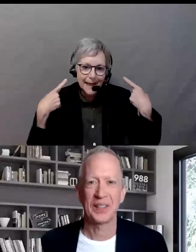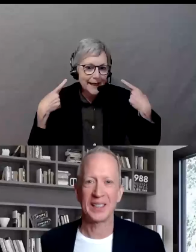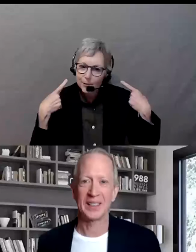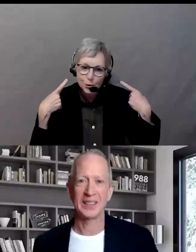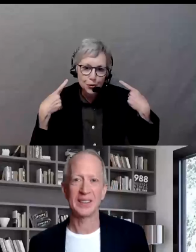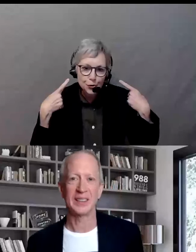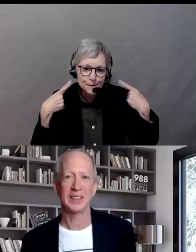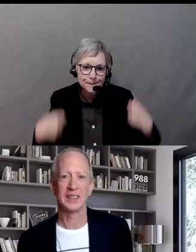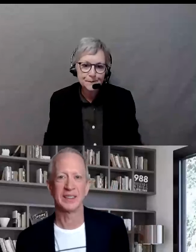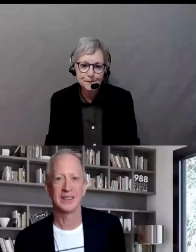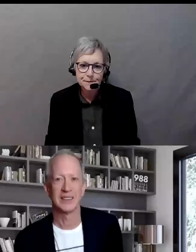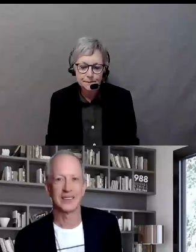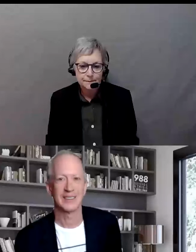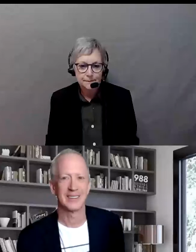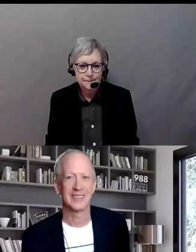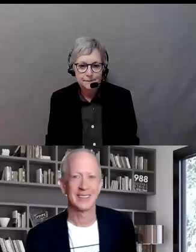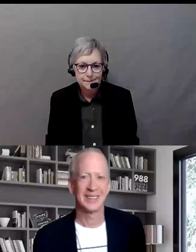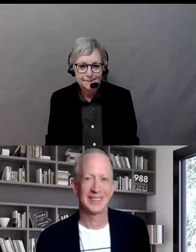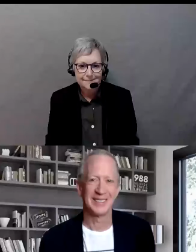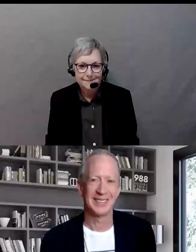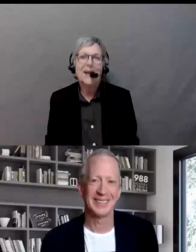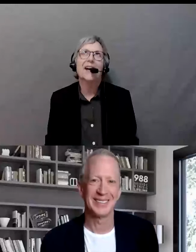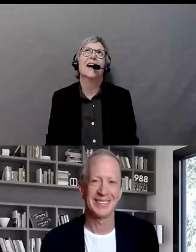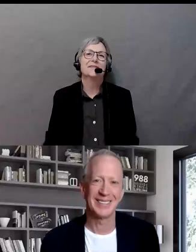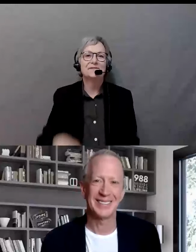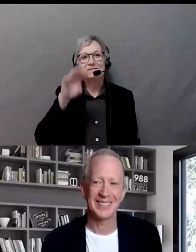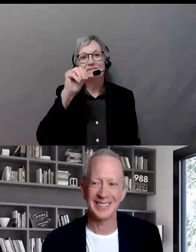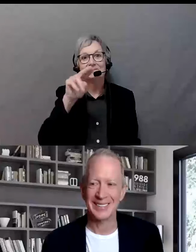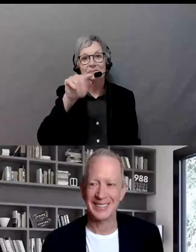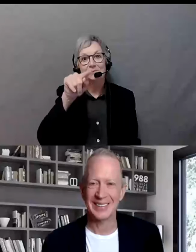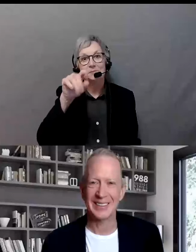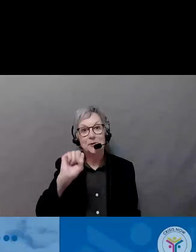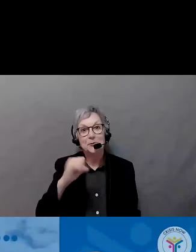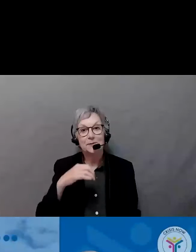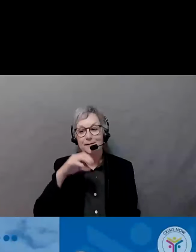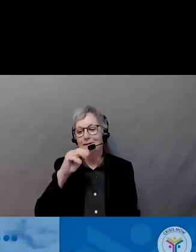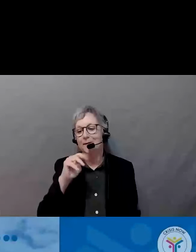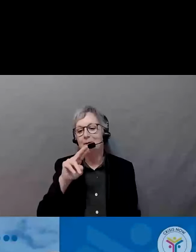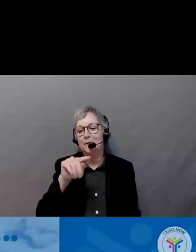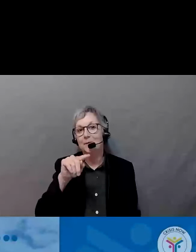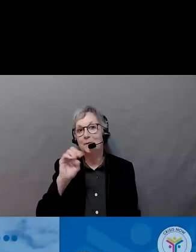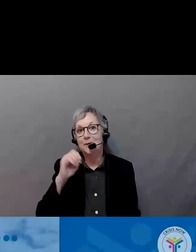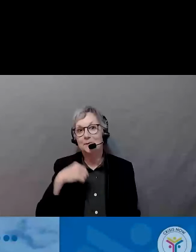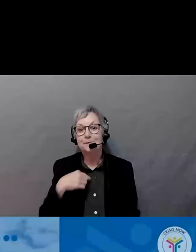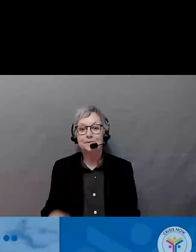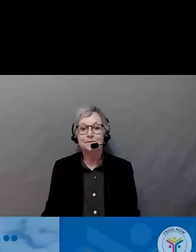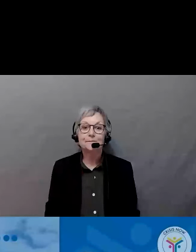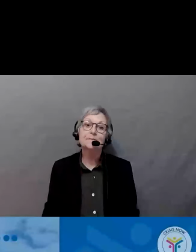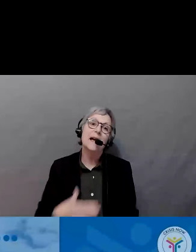: AS ALWAYS. SO GLAD THAT YOU ASKED IT THAT WAY. THAT IS